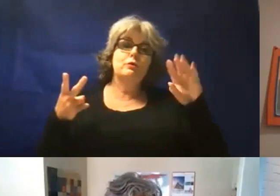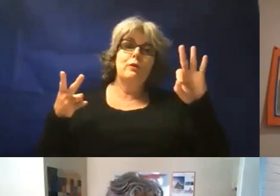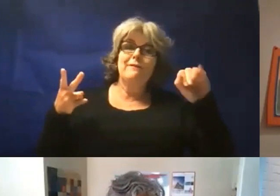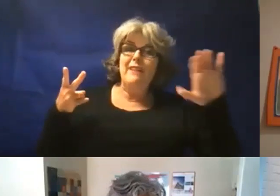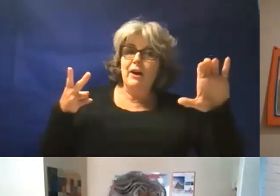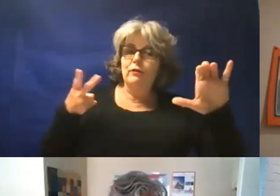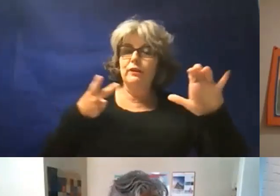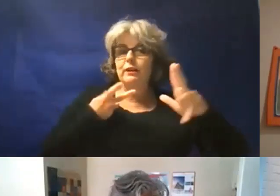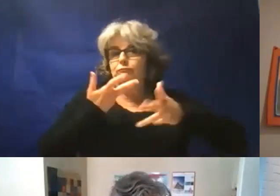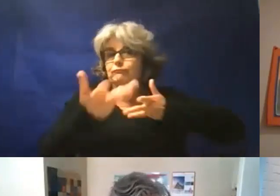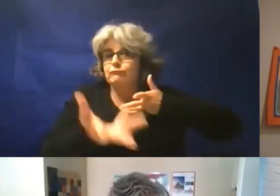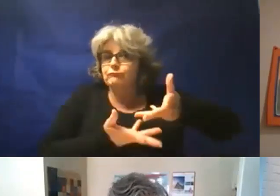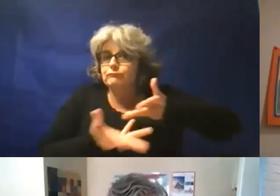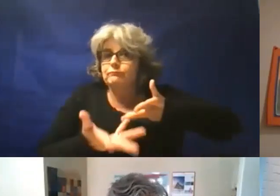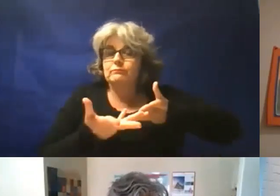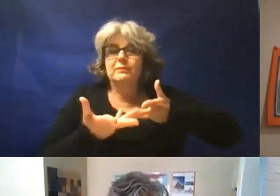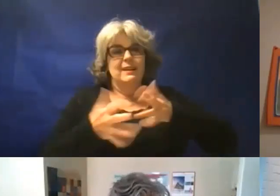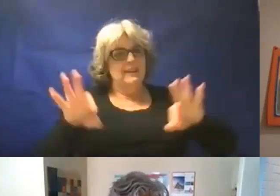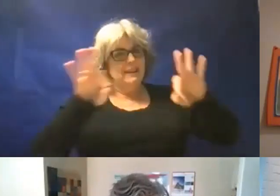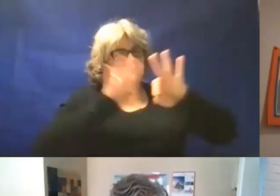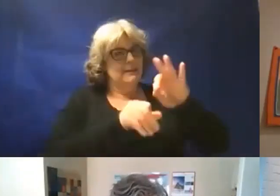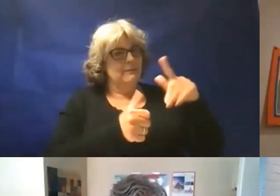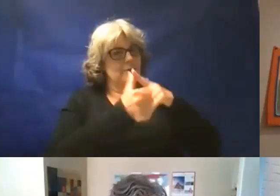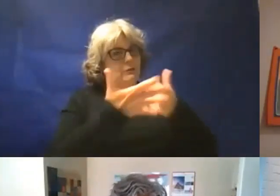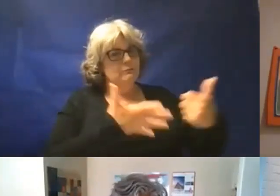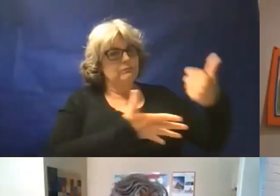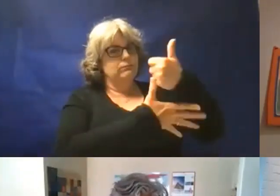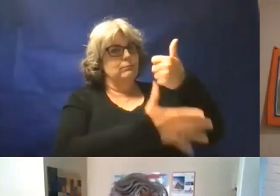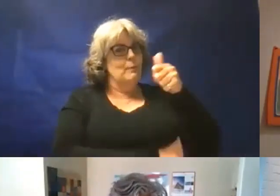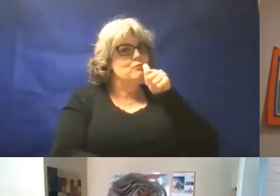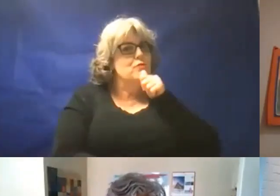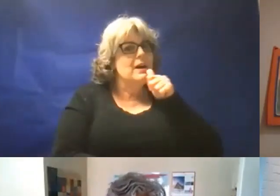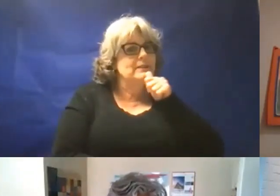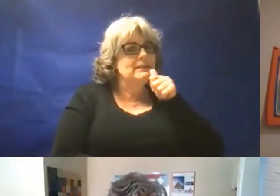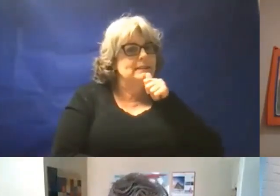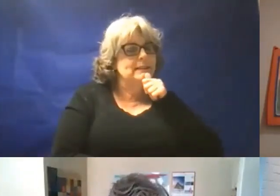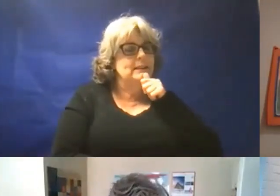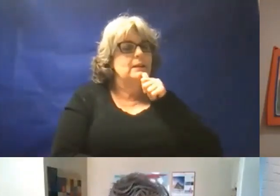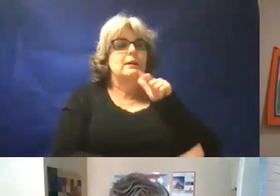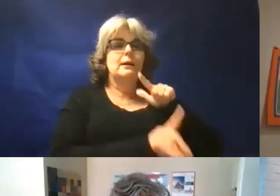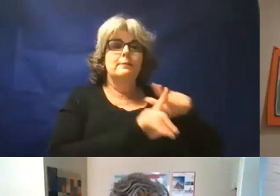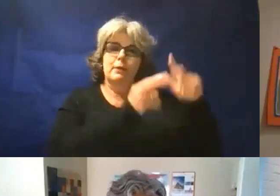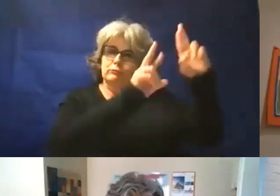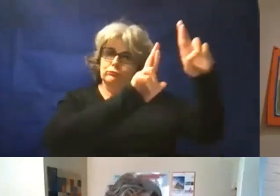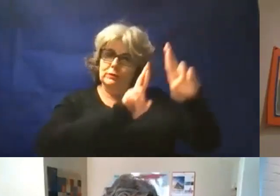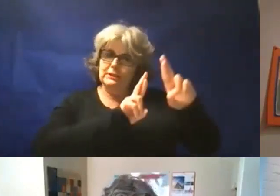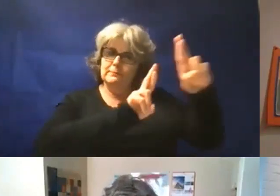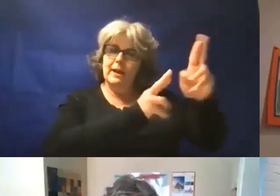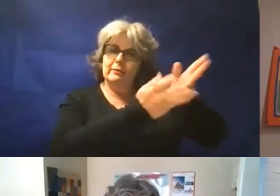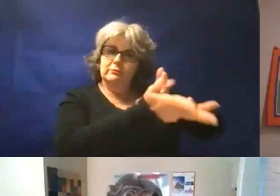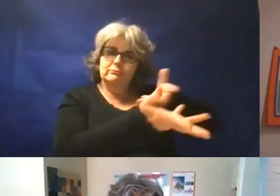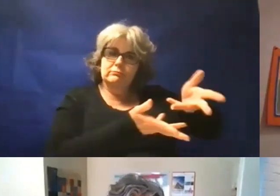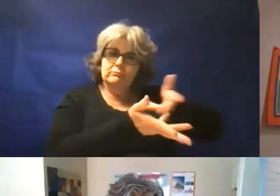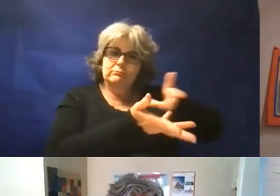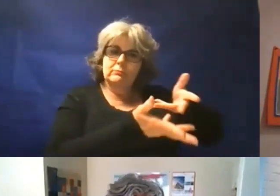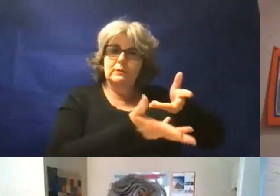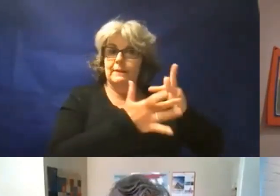uh privacy being first and foremost and sharing respectfully your potential concern and seeing